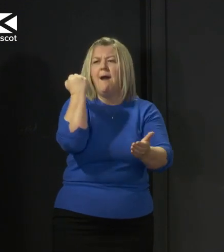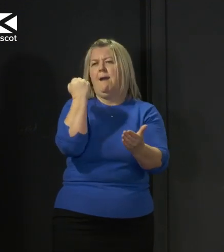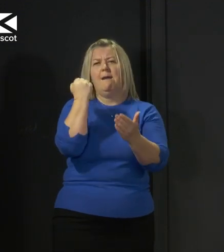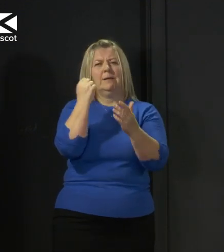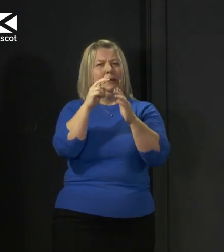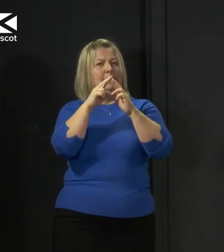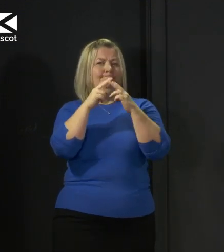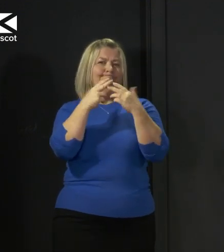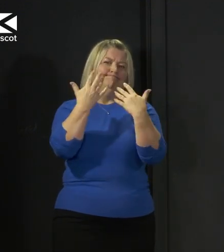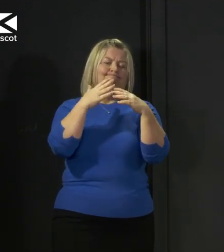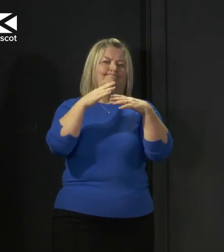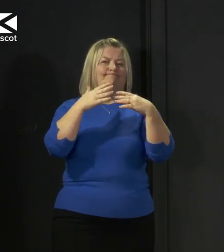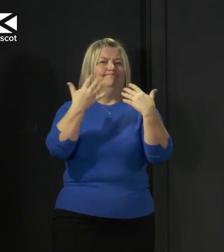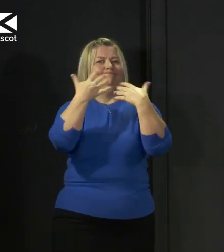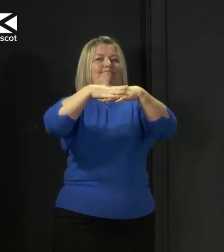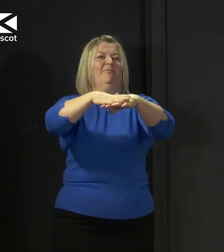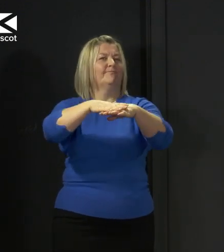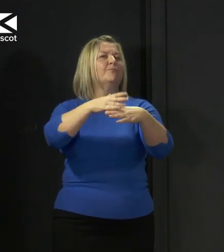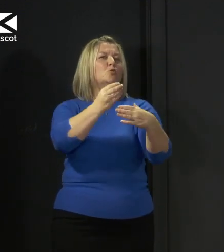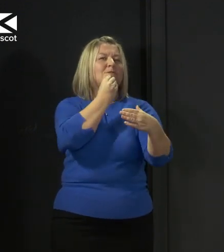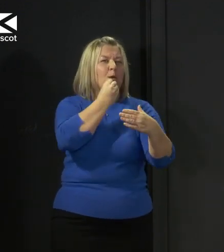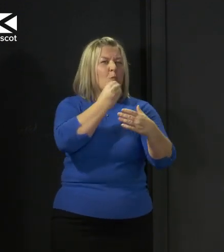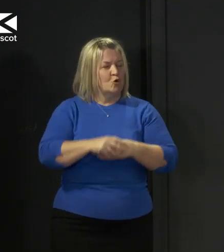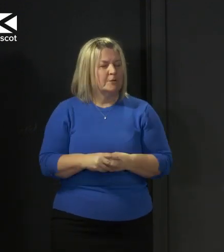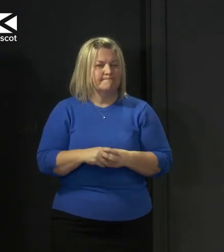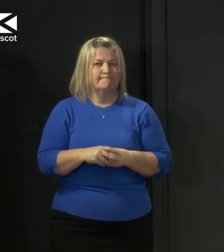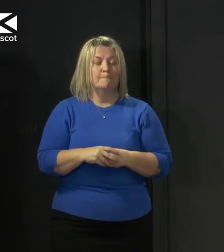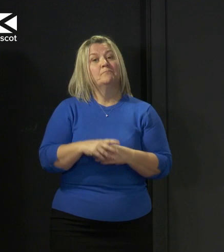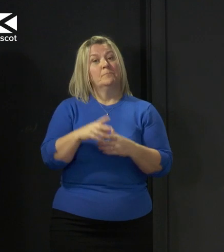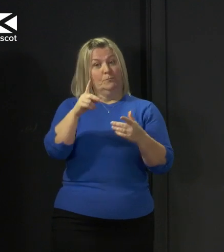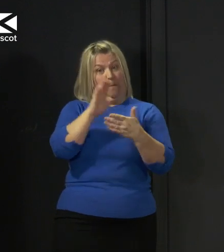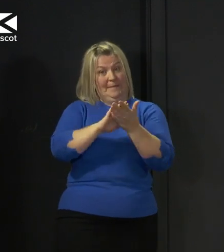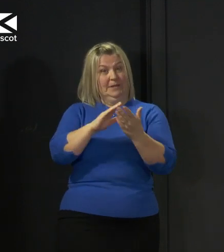sure that what we are offering to people in this time of need is as coordinated